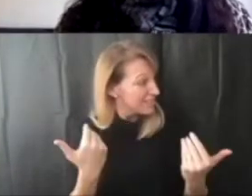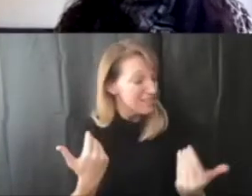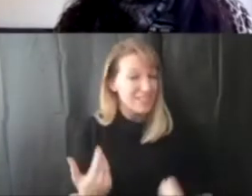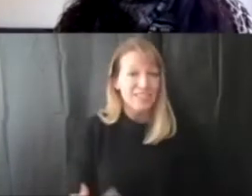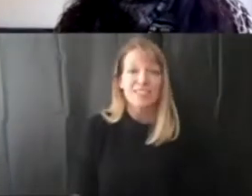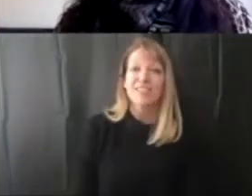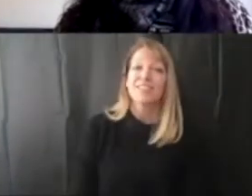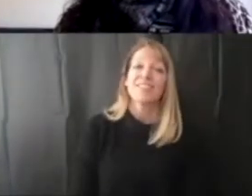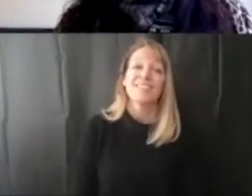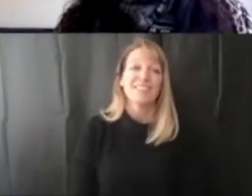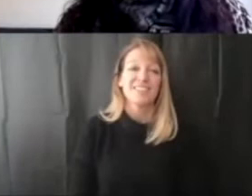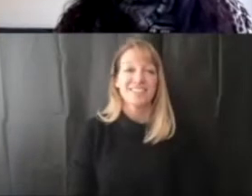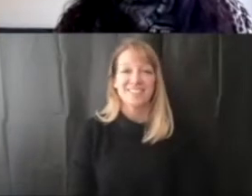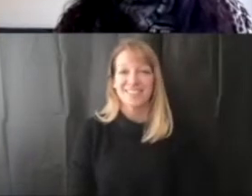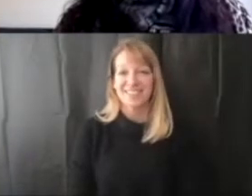nine preschoolers dancing